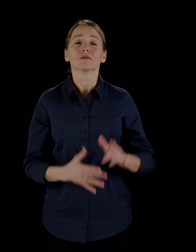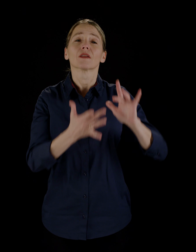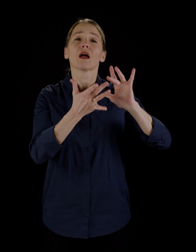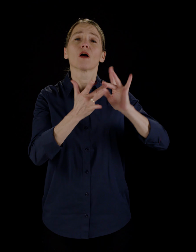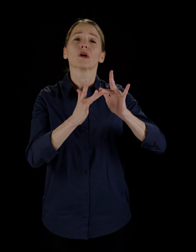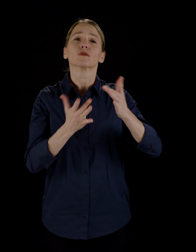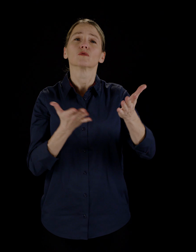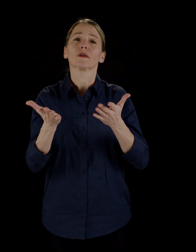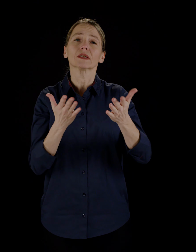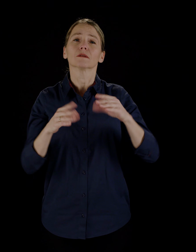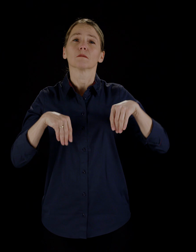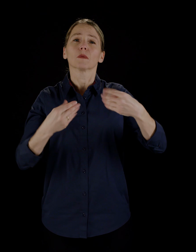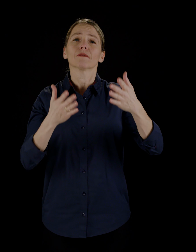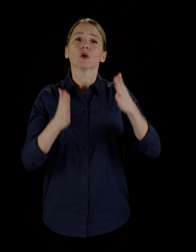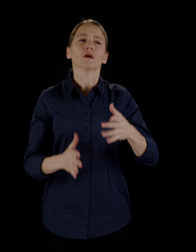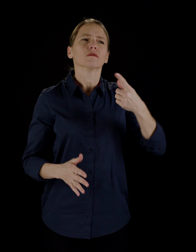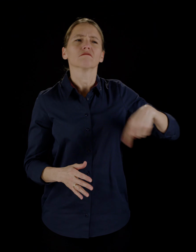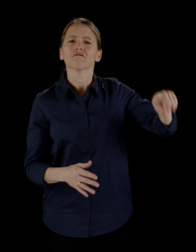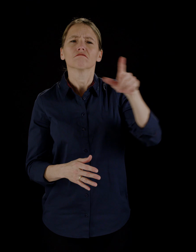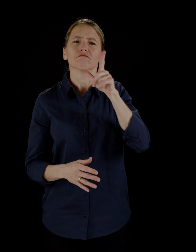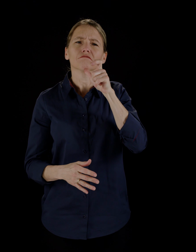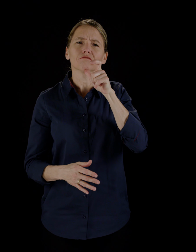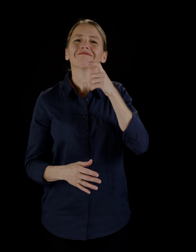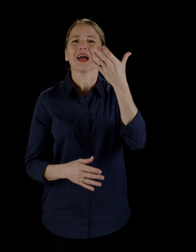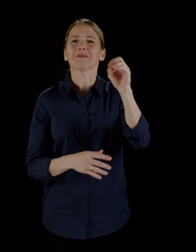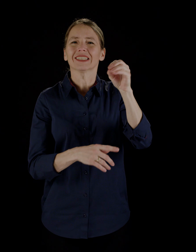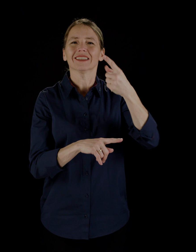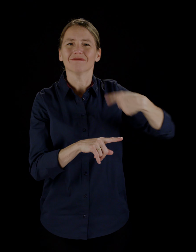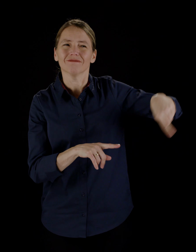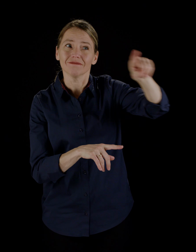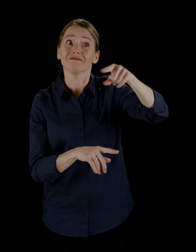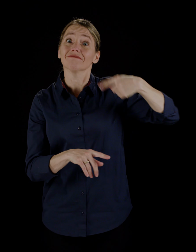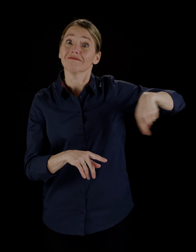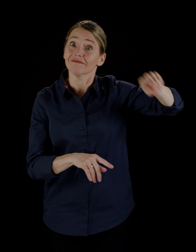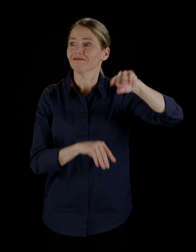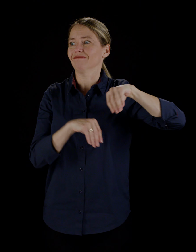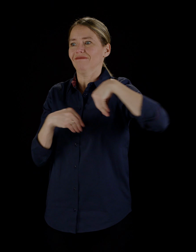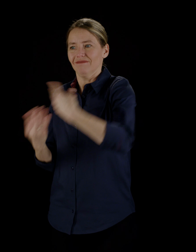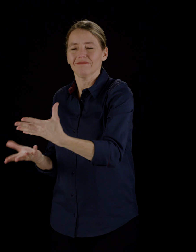Internet Service Providers are companies that provide Internet services to customers. Internet